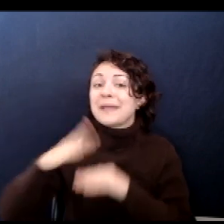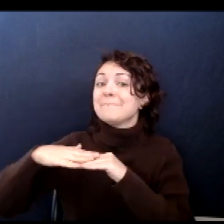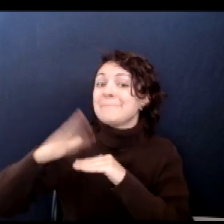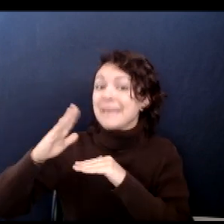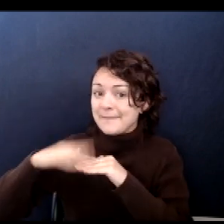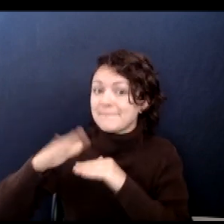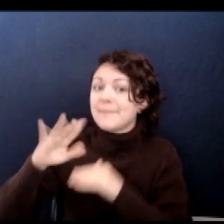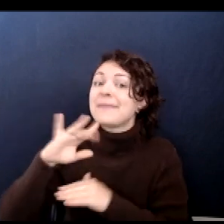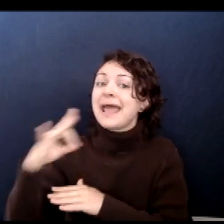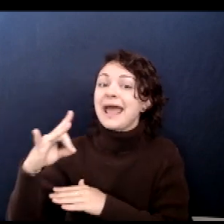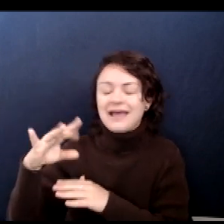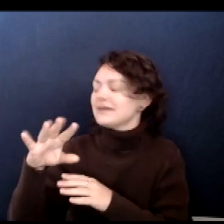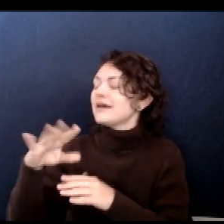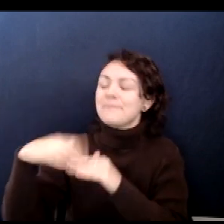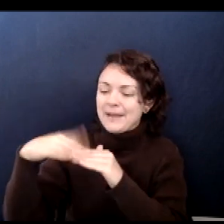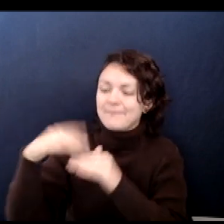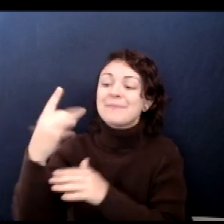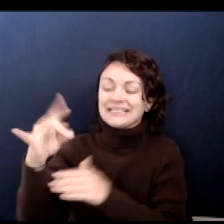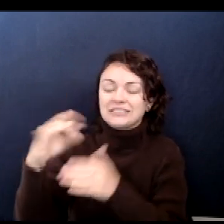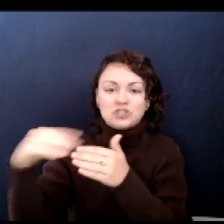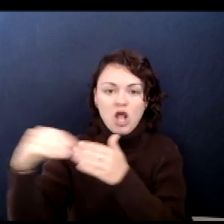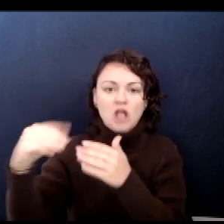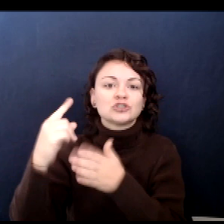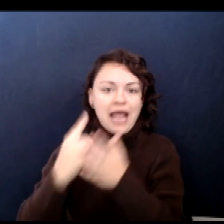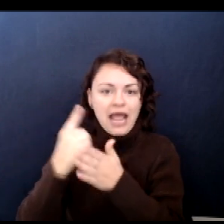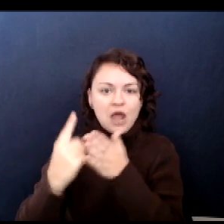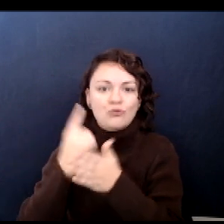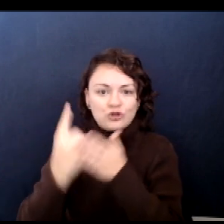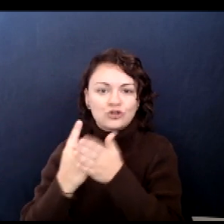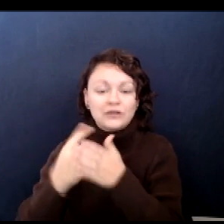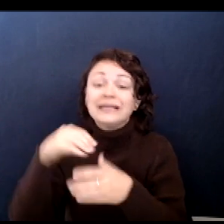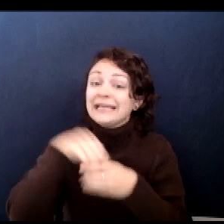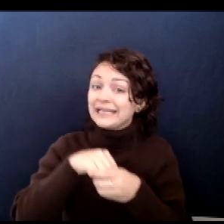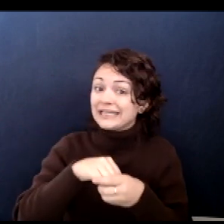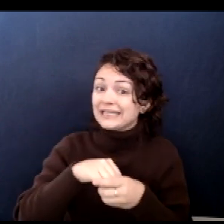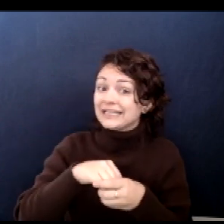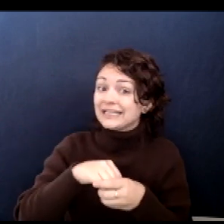And currently in the state of Georgia, they are only paid $10 an hour.